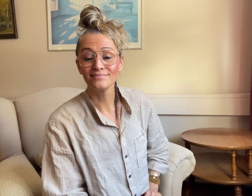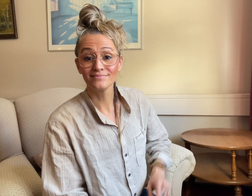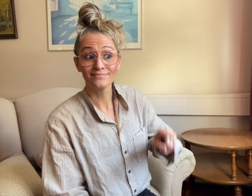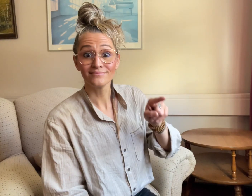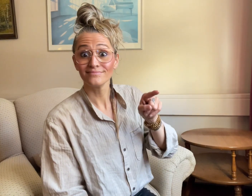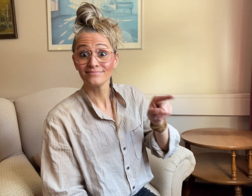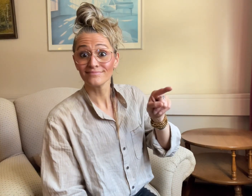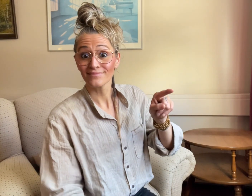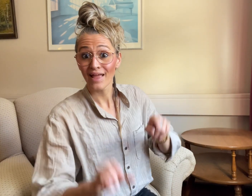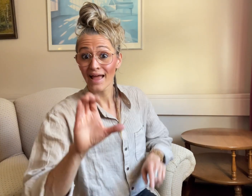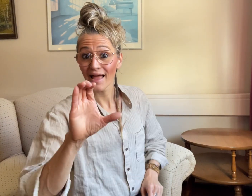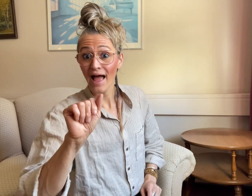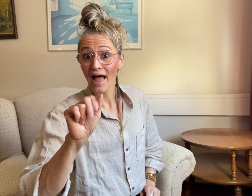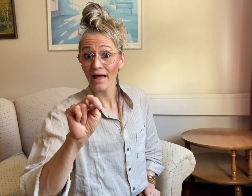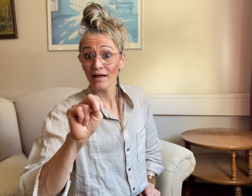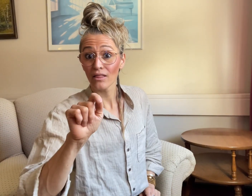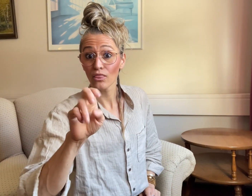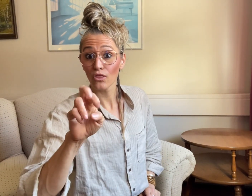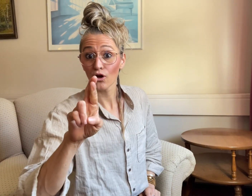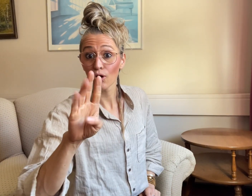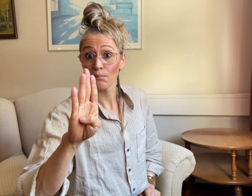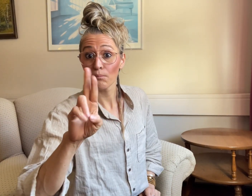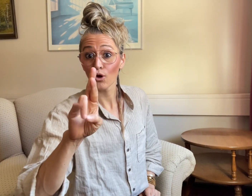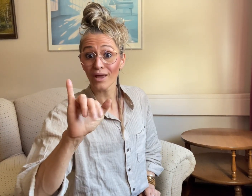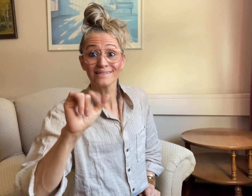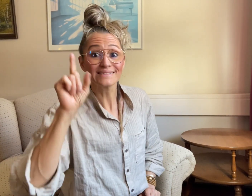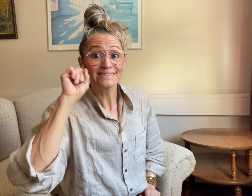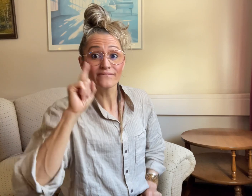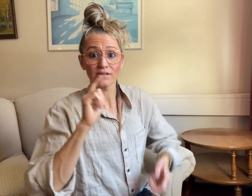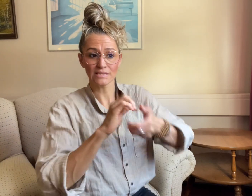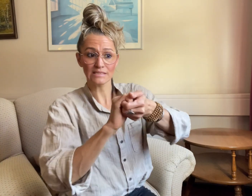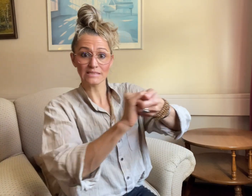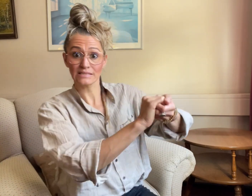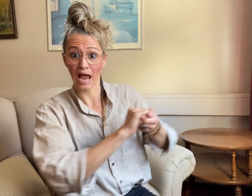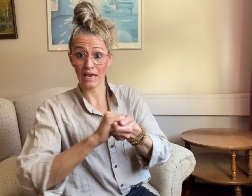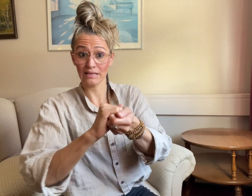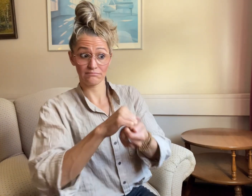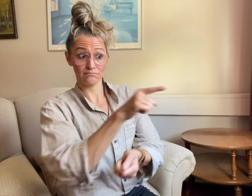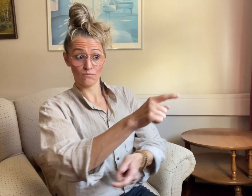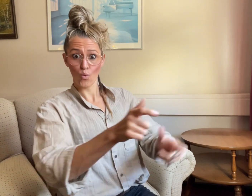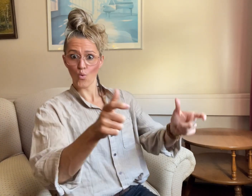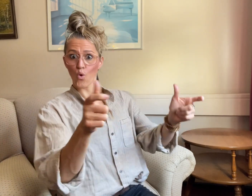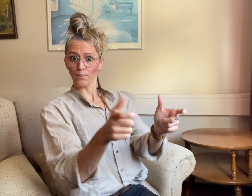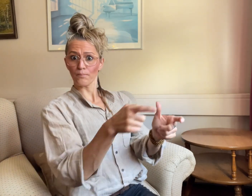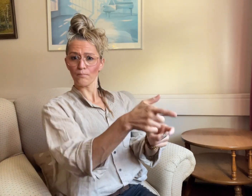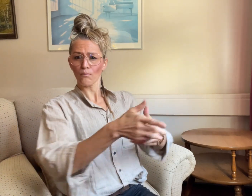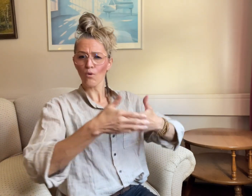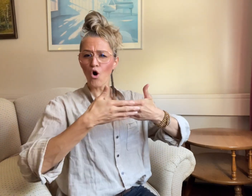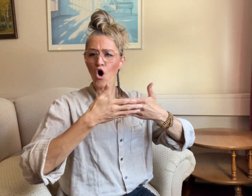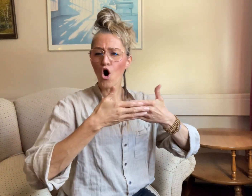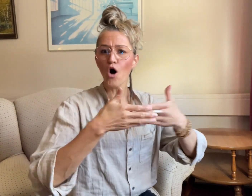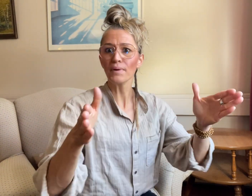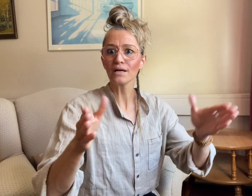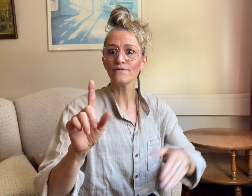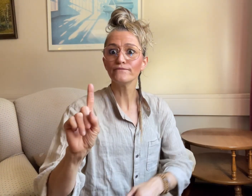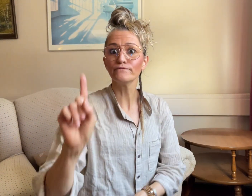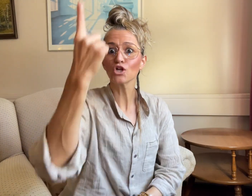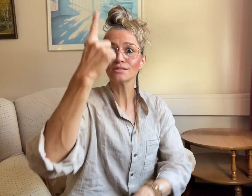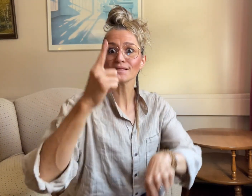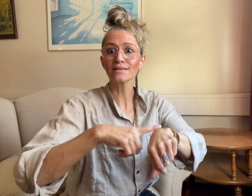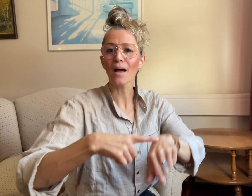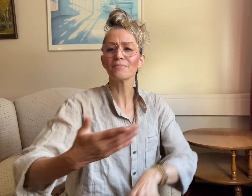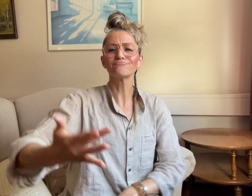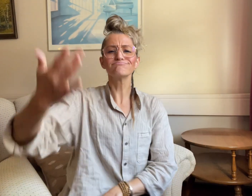When the Canterbury Deaf Society opened for the first time